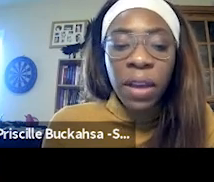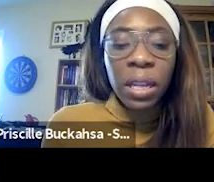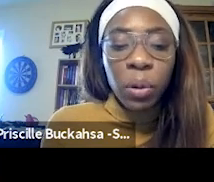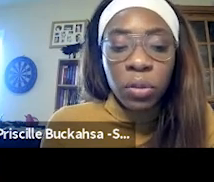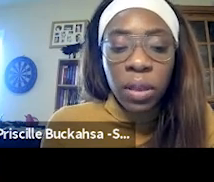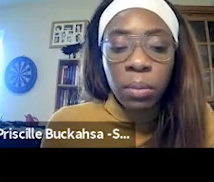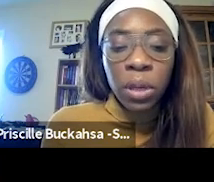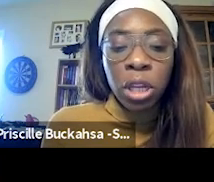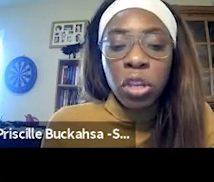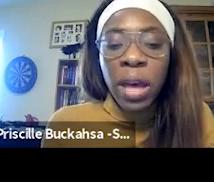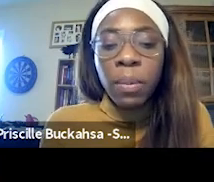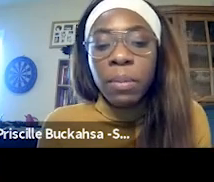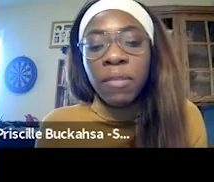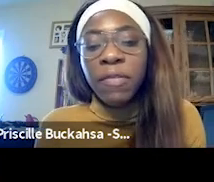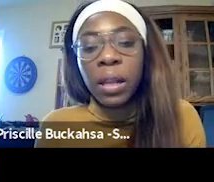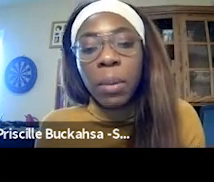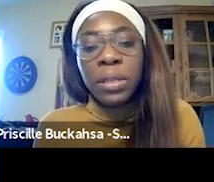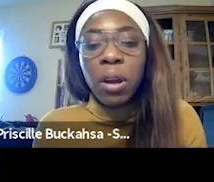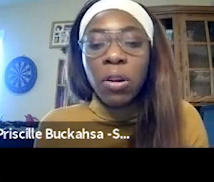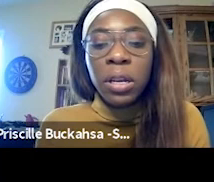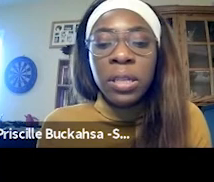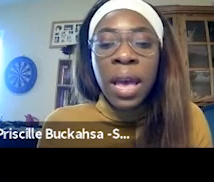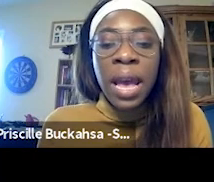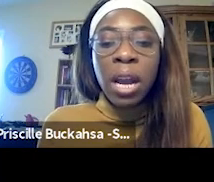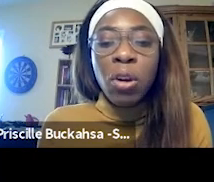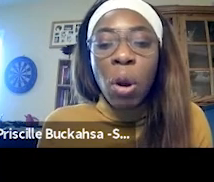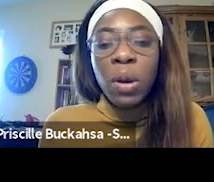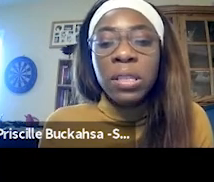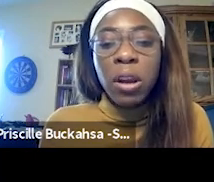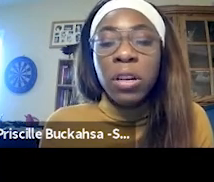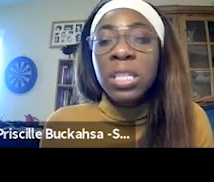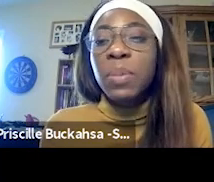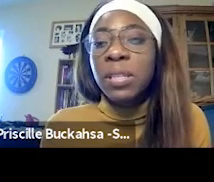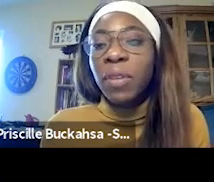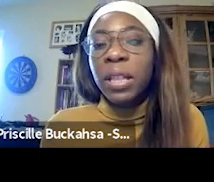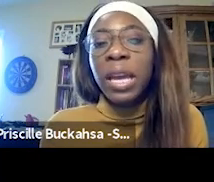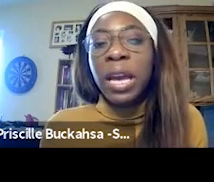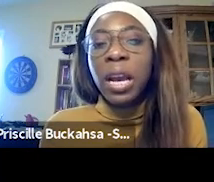available to them to help them develop as an artist and grow as an artist specifically in